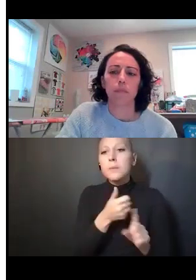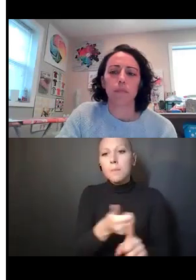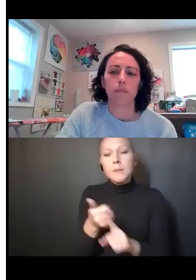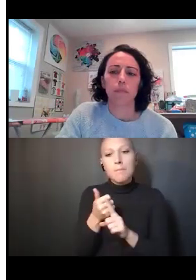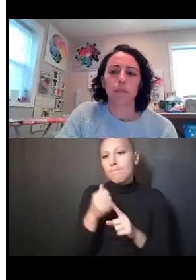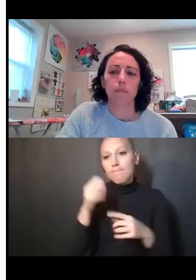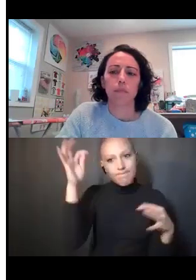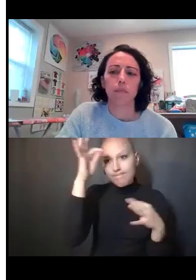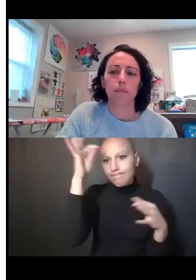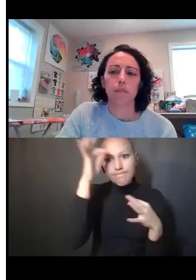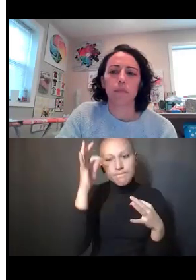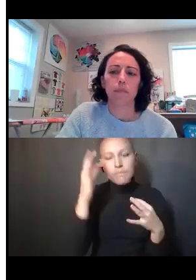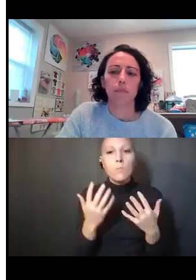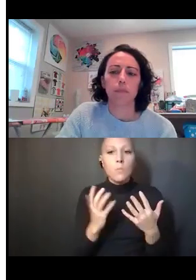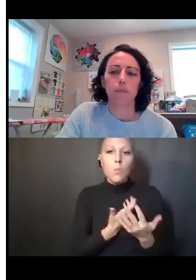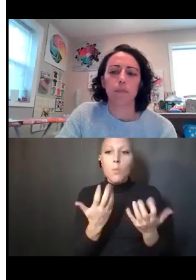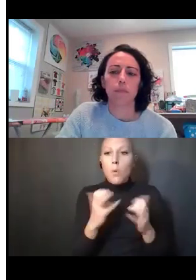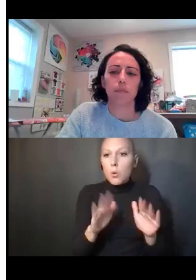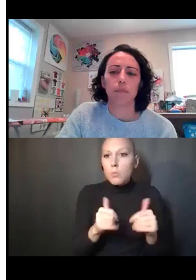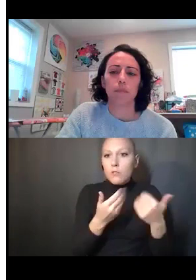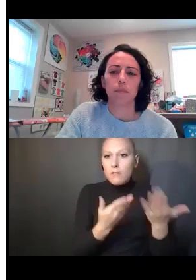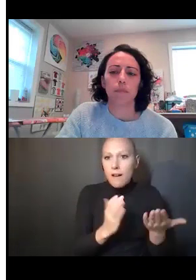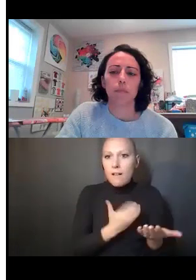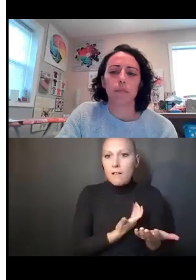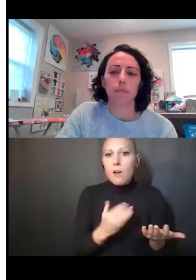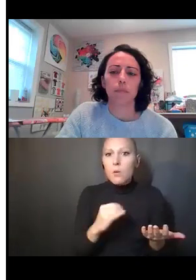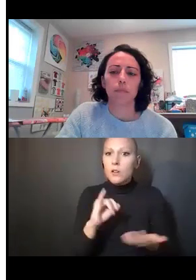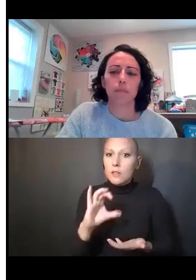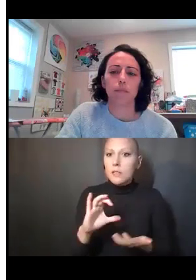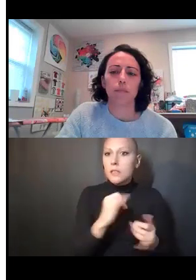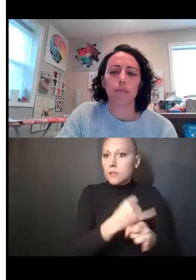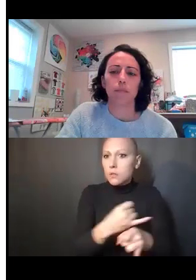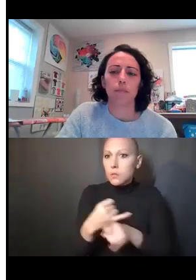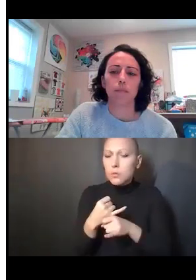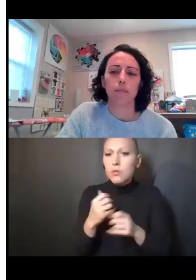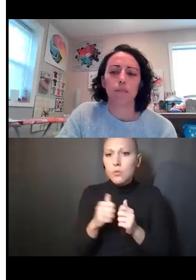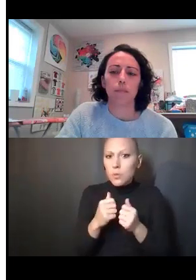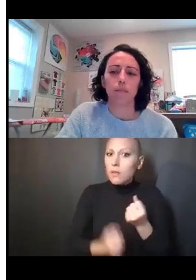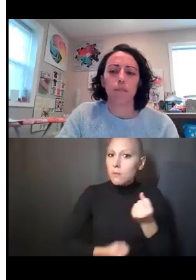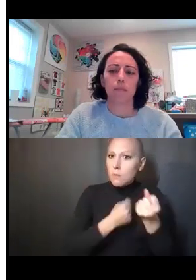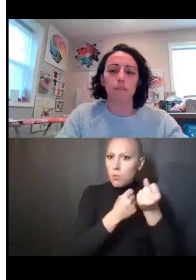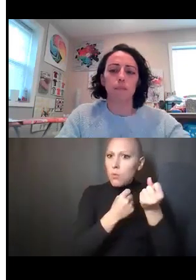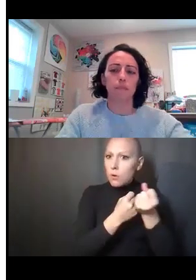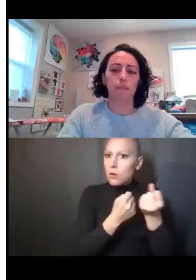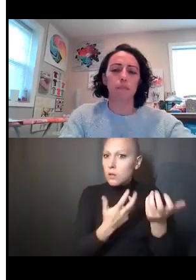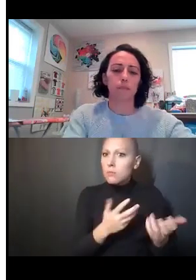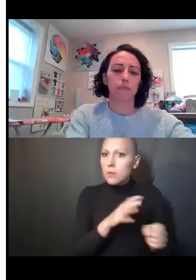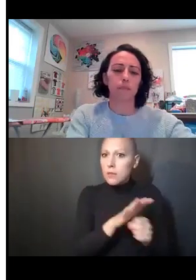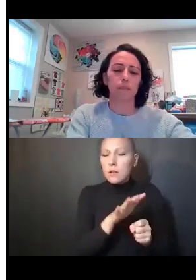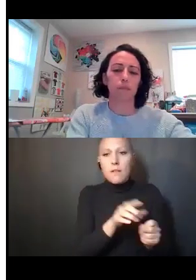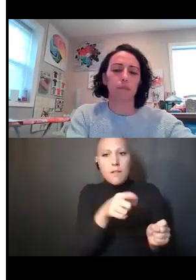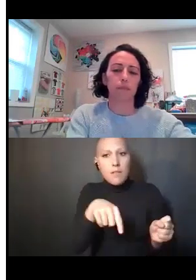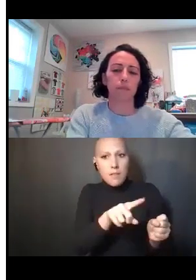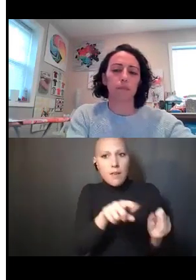with enough support where they could collect those contracts,